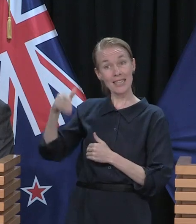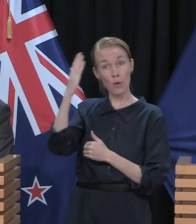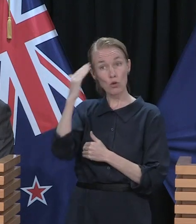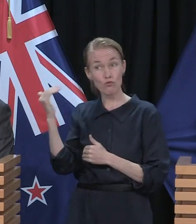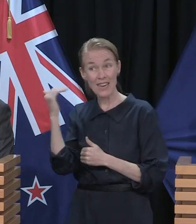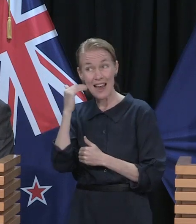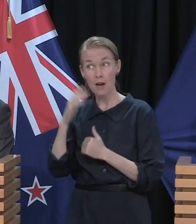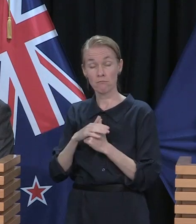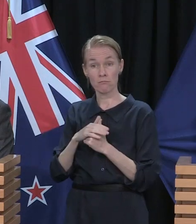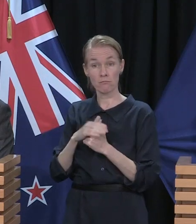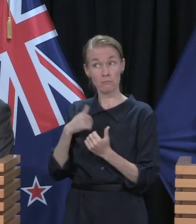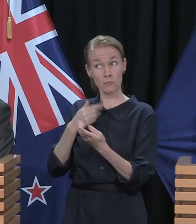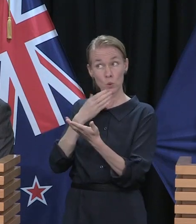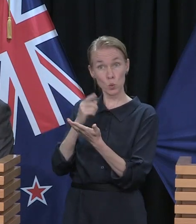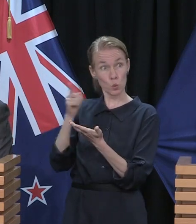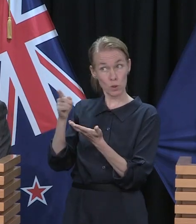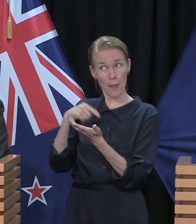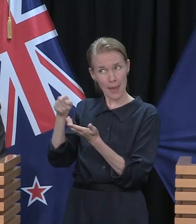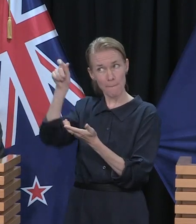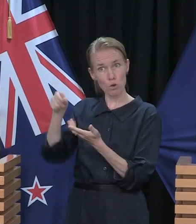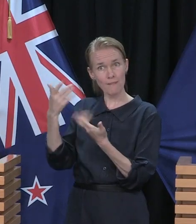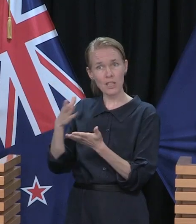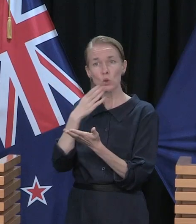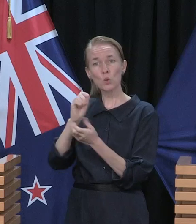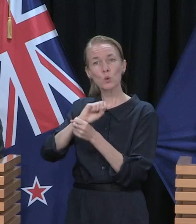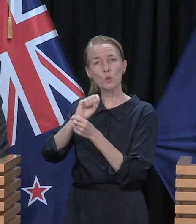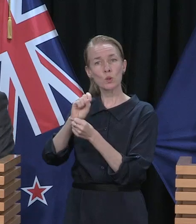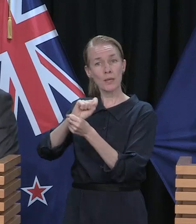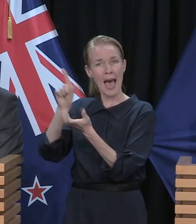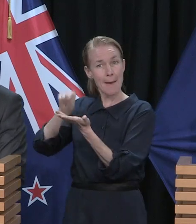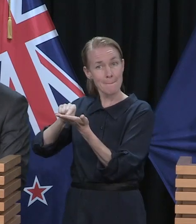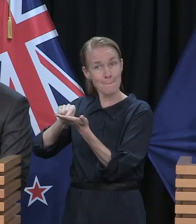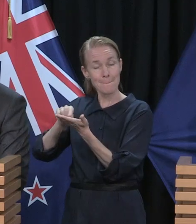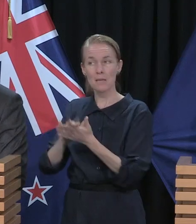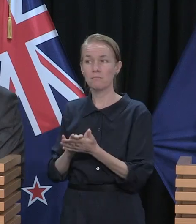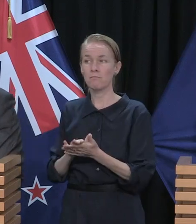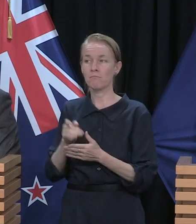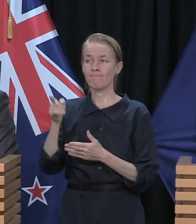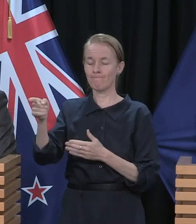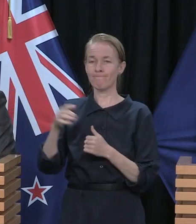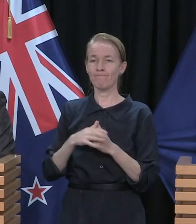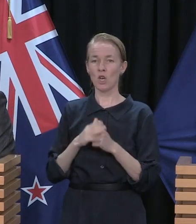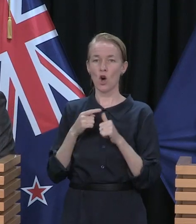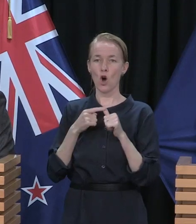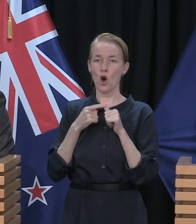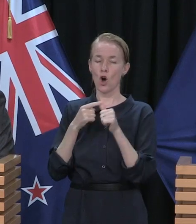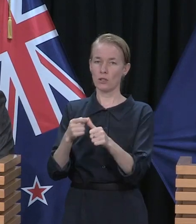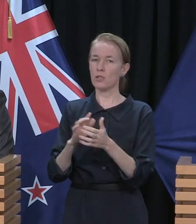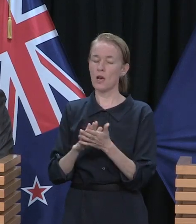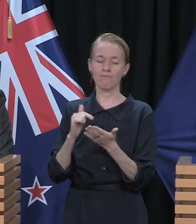Korea, was the app ever activated for those locations they visited in Christchurch prior to leaving? My